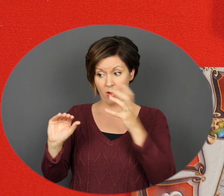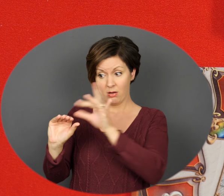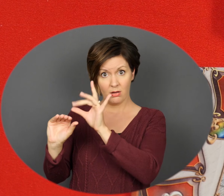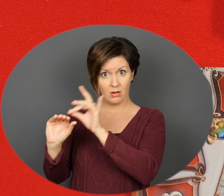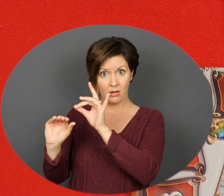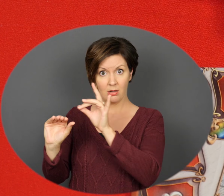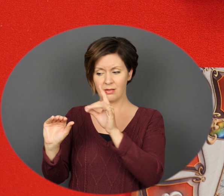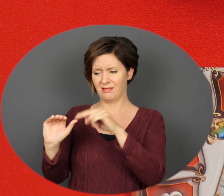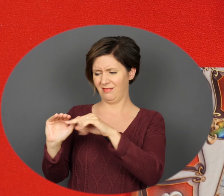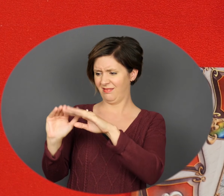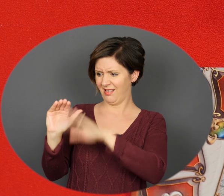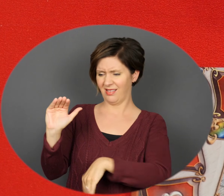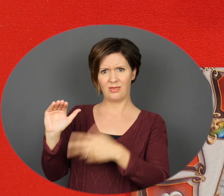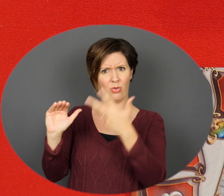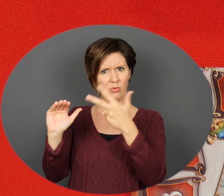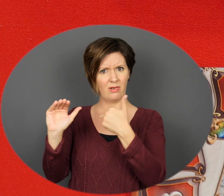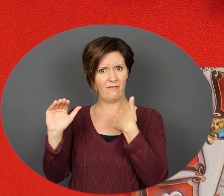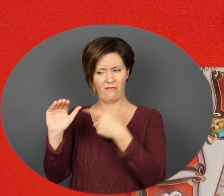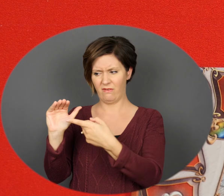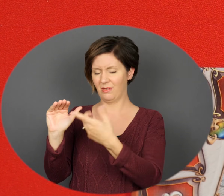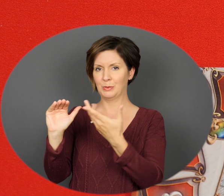and there are less than three tickets available here,